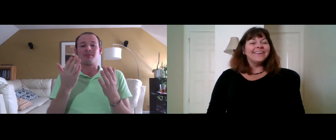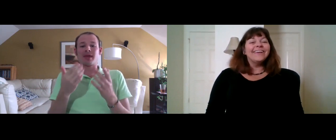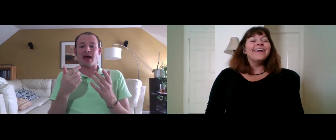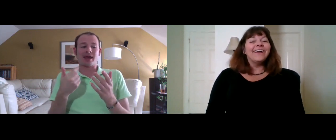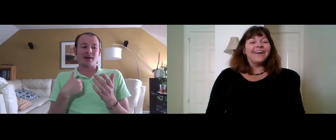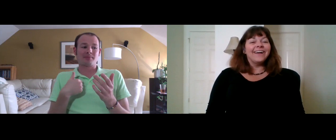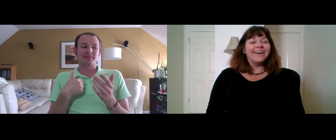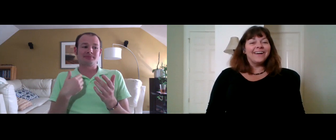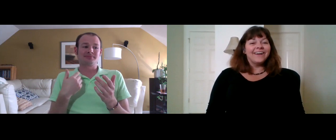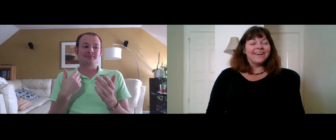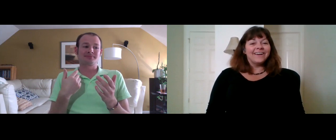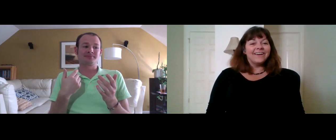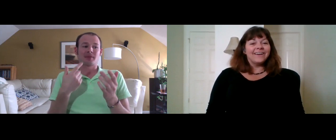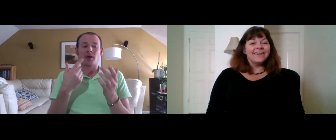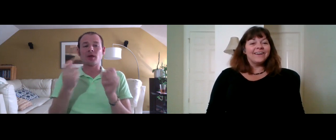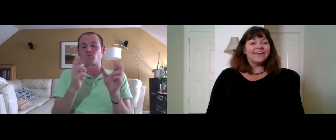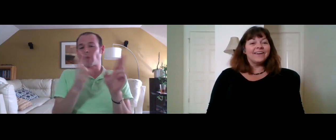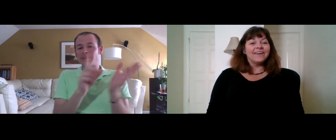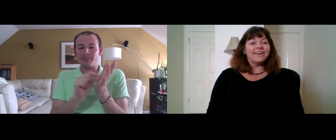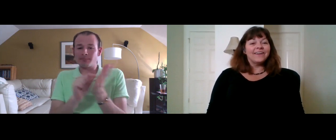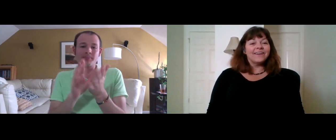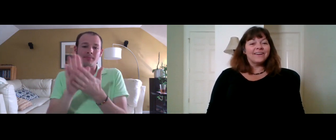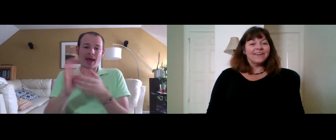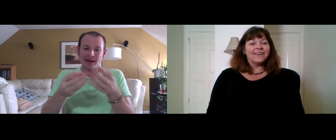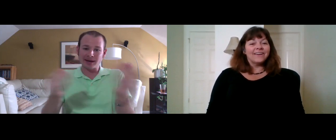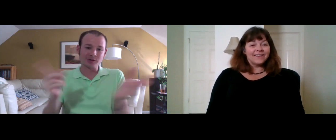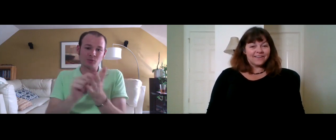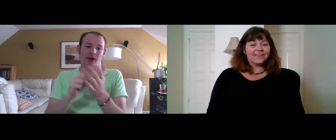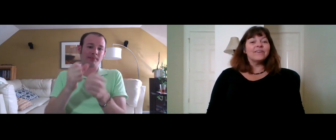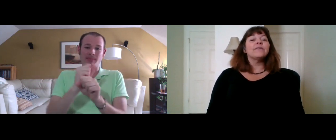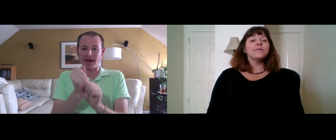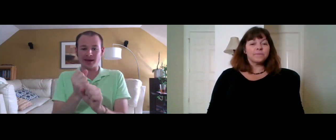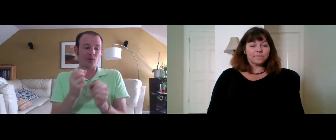I make copies of the new changes hand them out